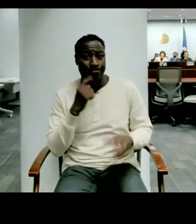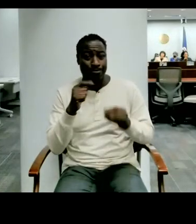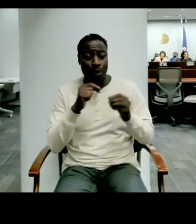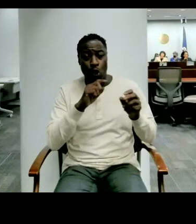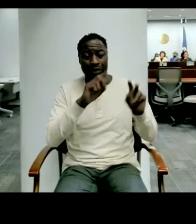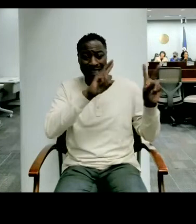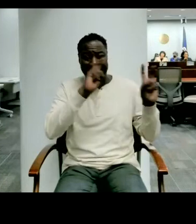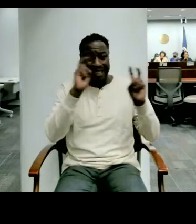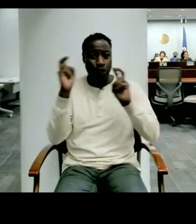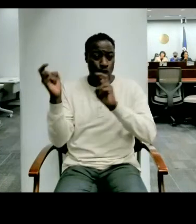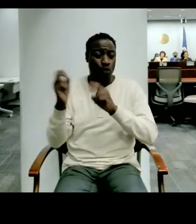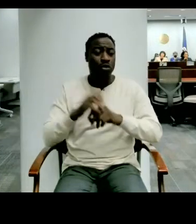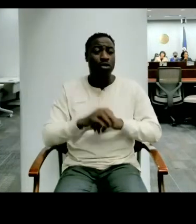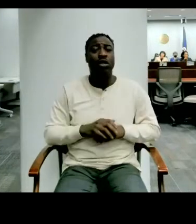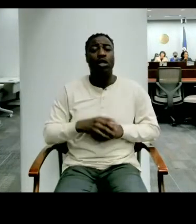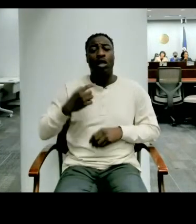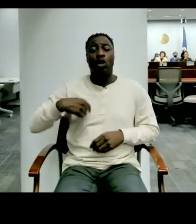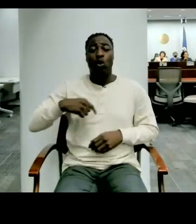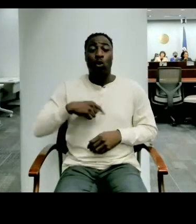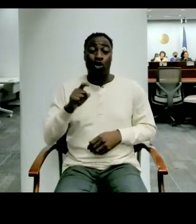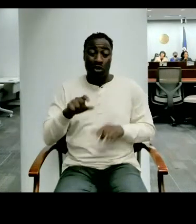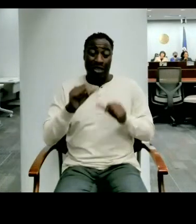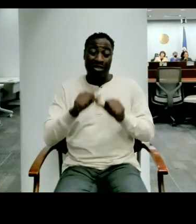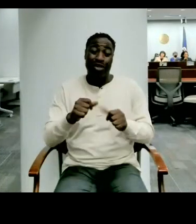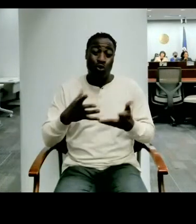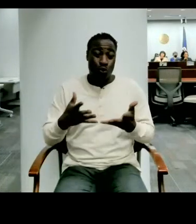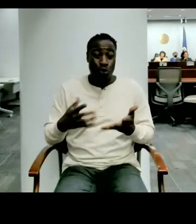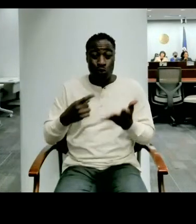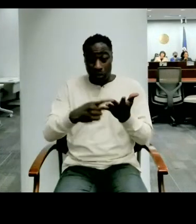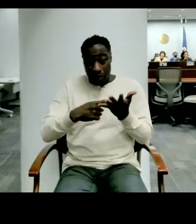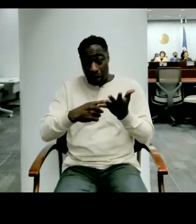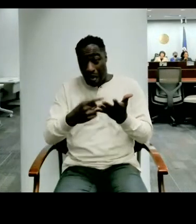continuing to engage with them and um you know, look at what issues are important